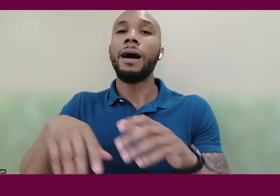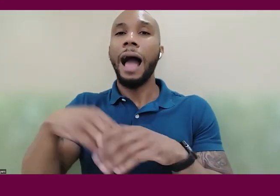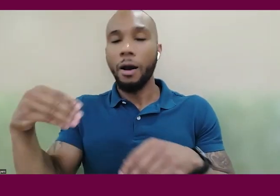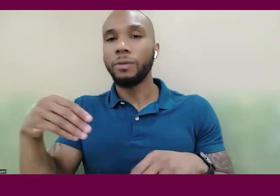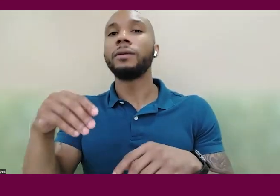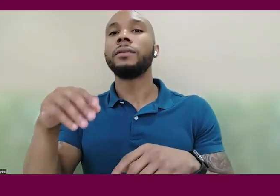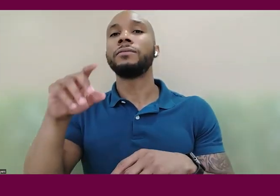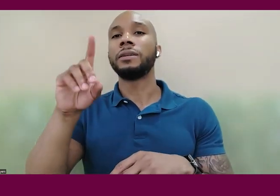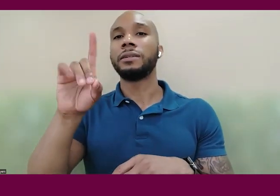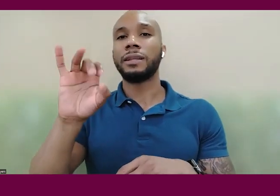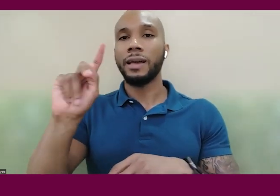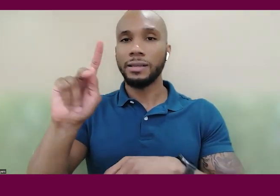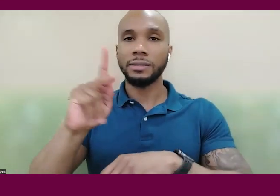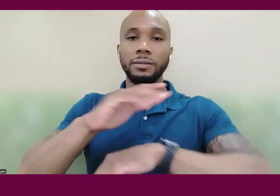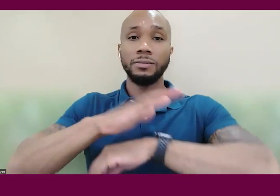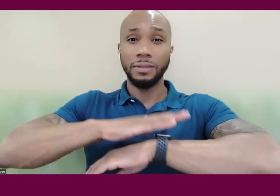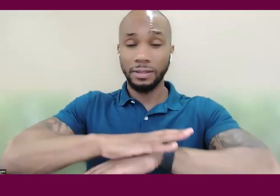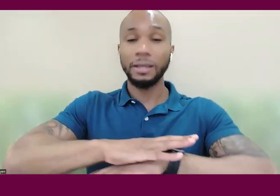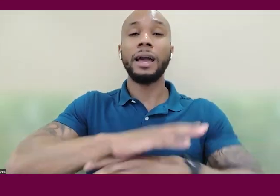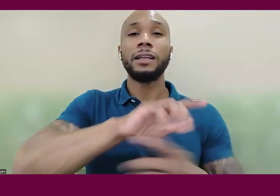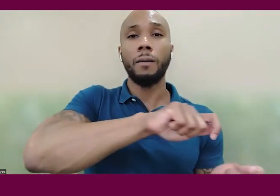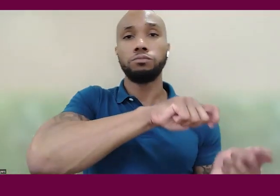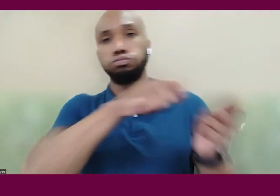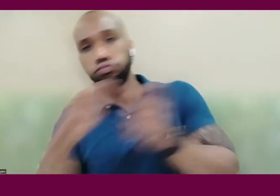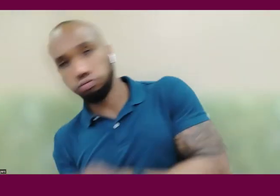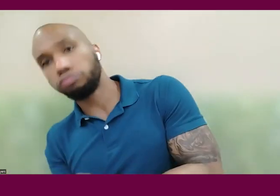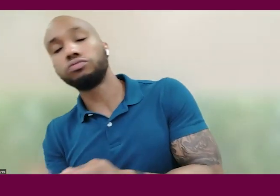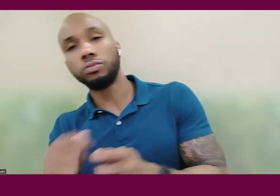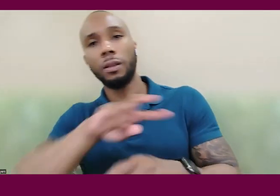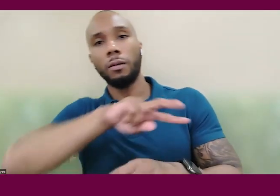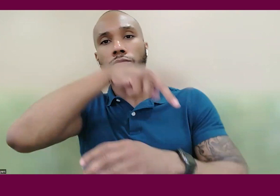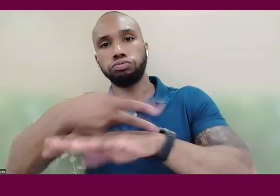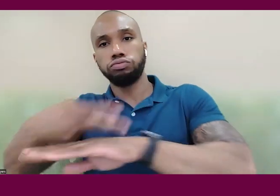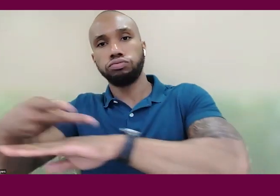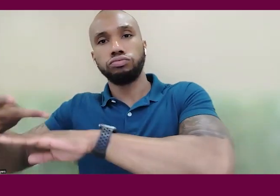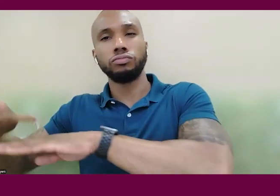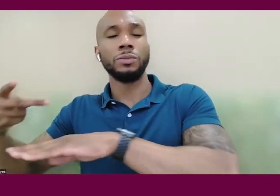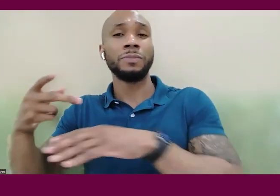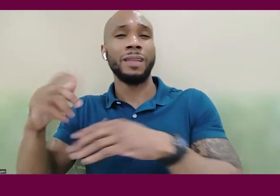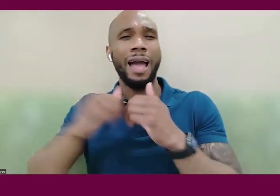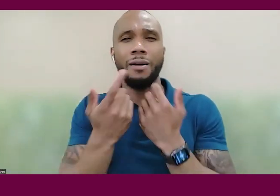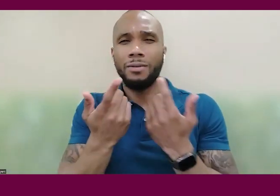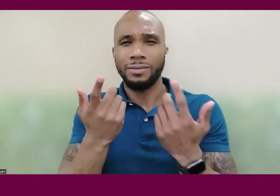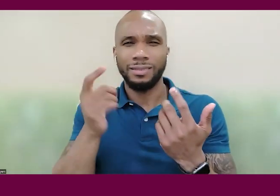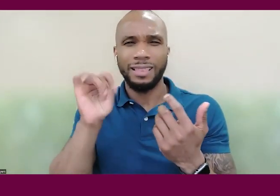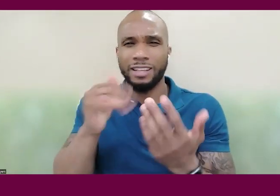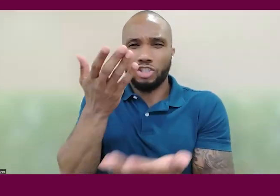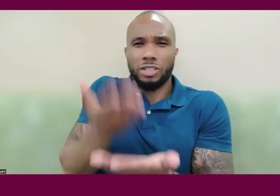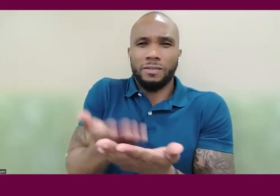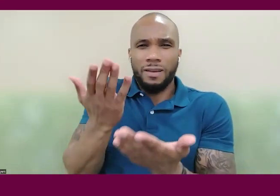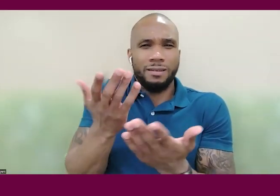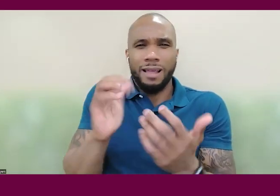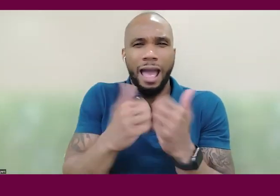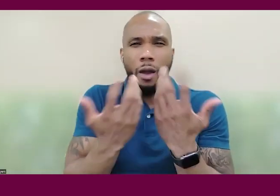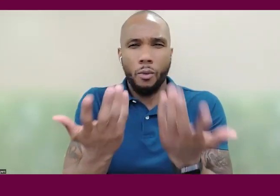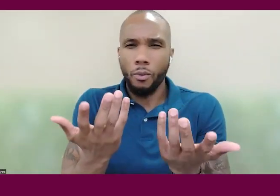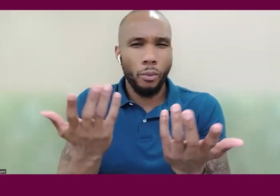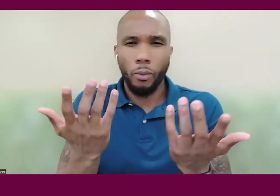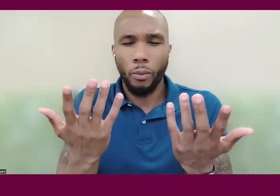the desk with the student, flipped them over on the ground. How can that be justified?